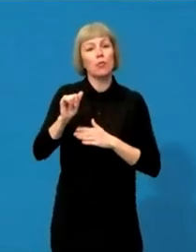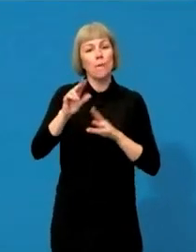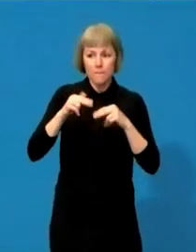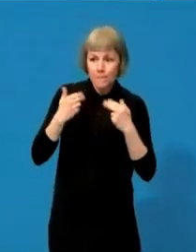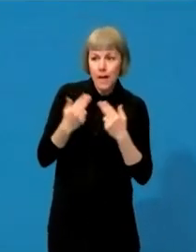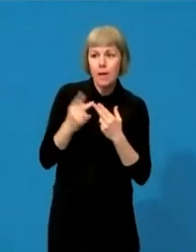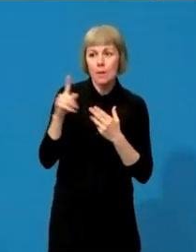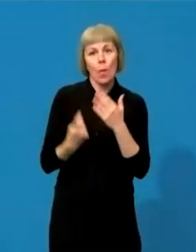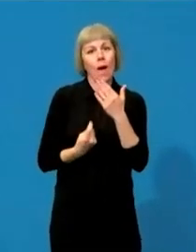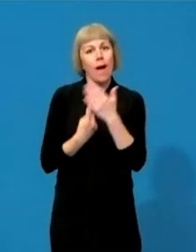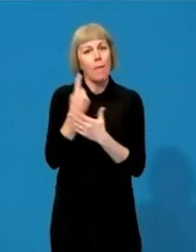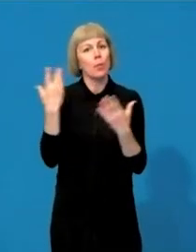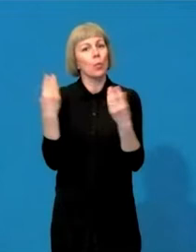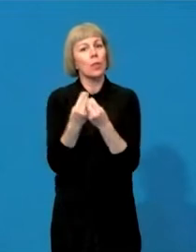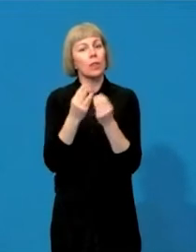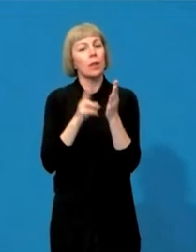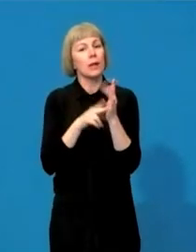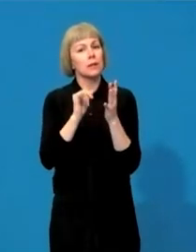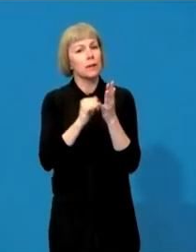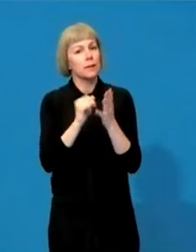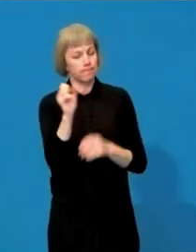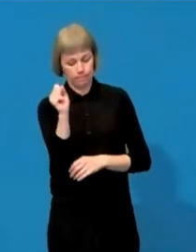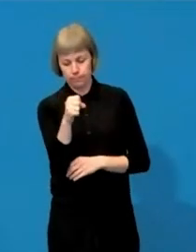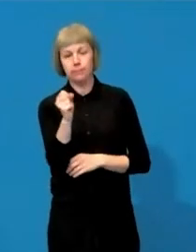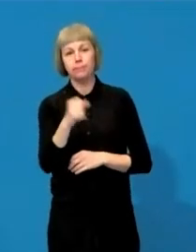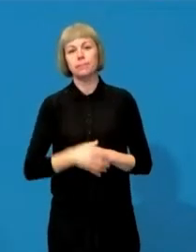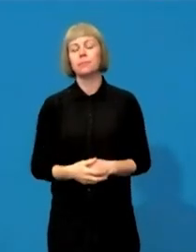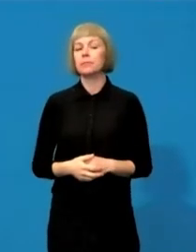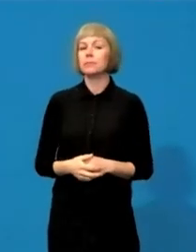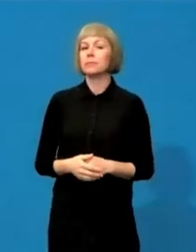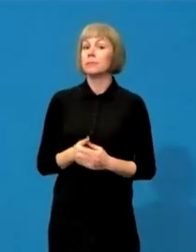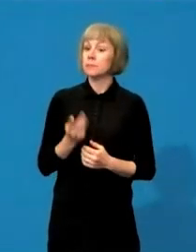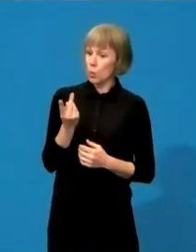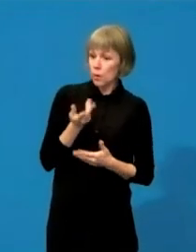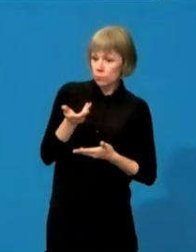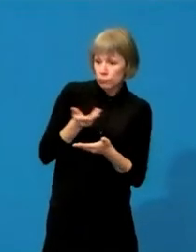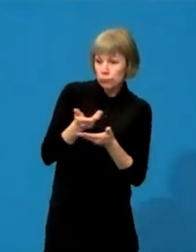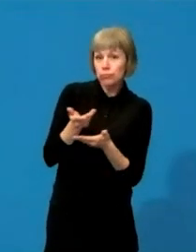Yes. And the things that we are going to talk about today, are they going to be